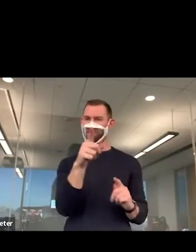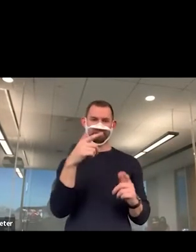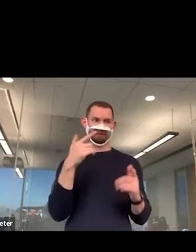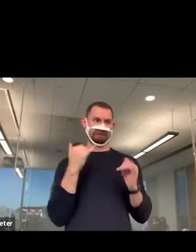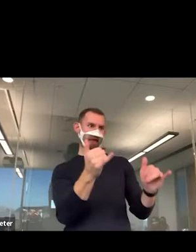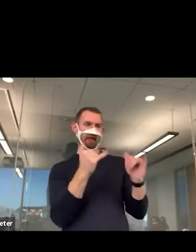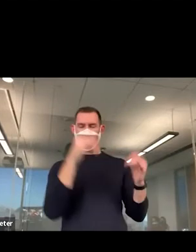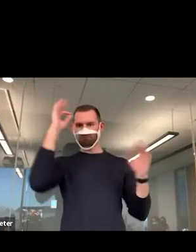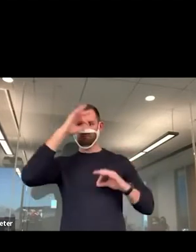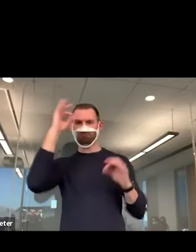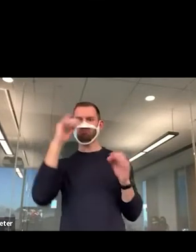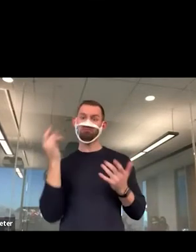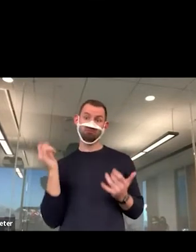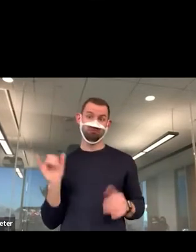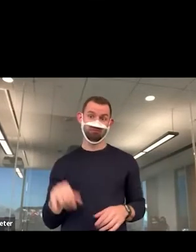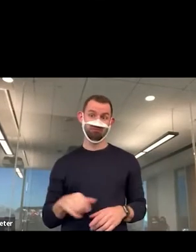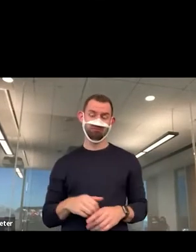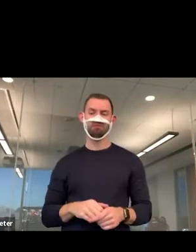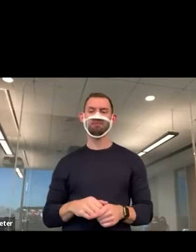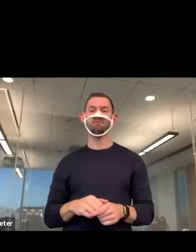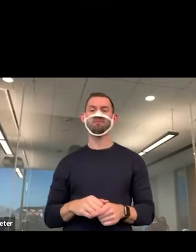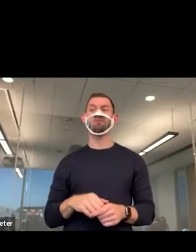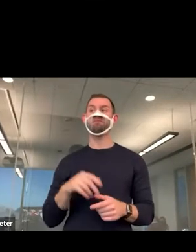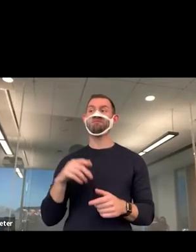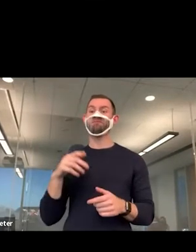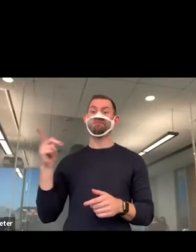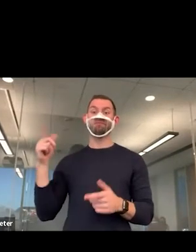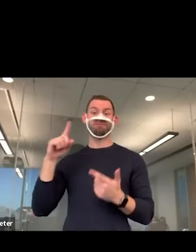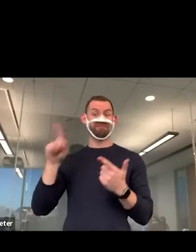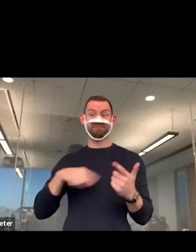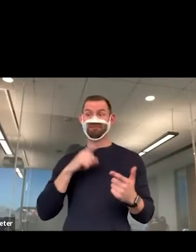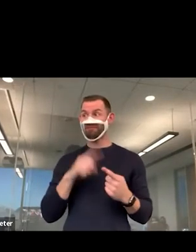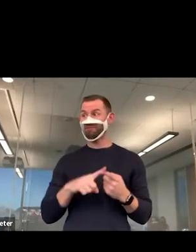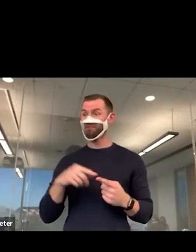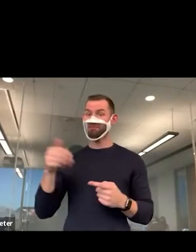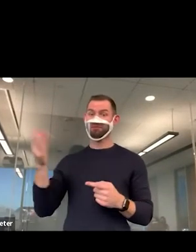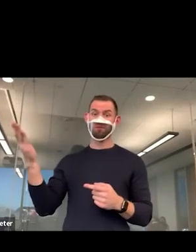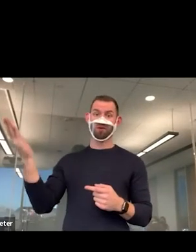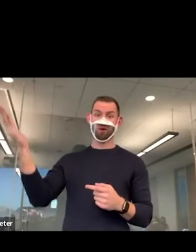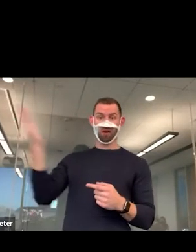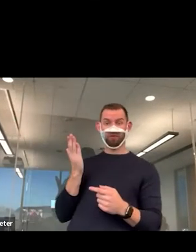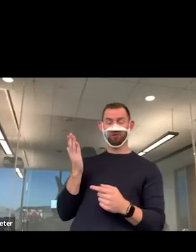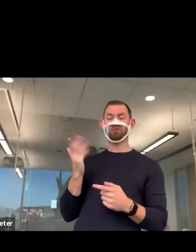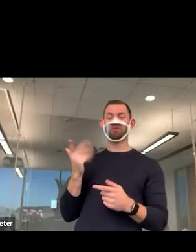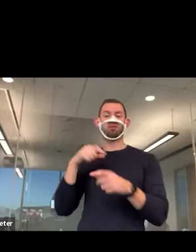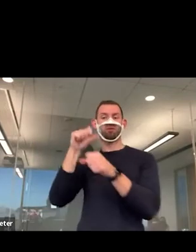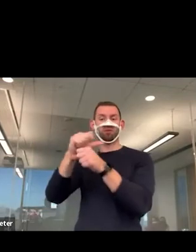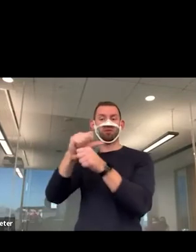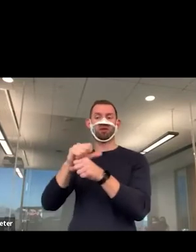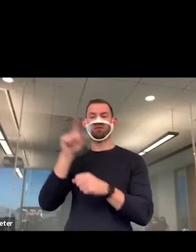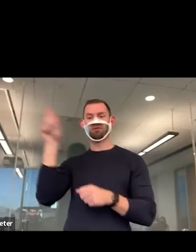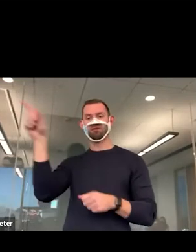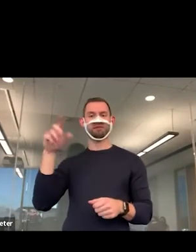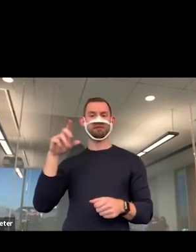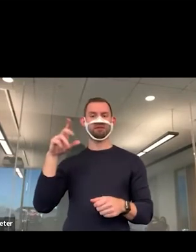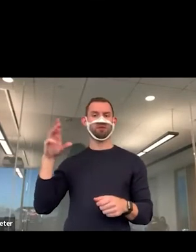i got an opportunity to go work in dc under the uh clinton administration and i was an attorney